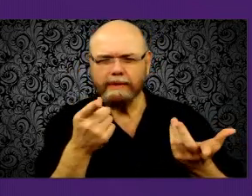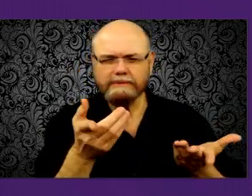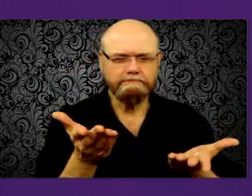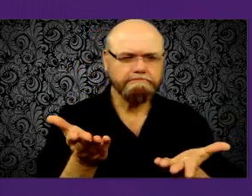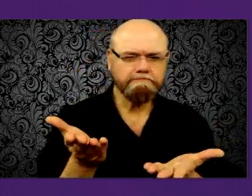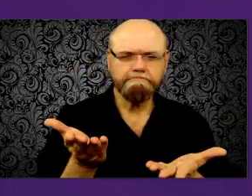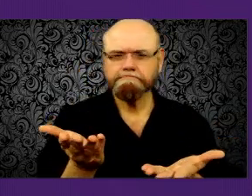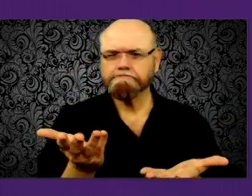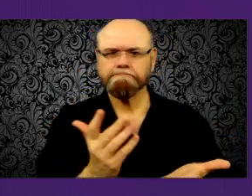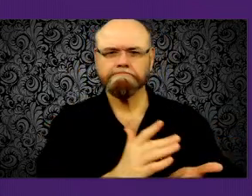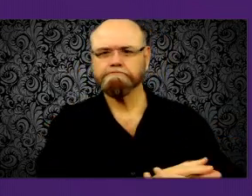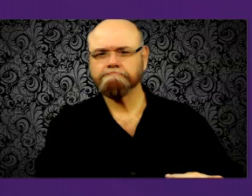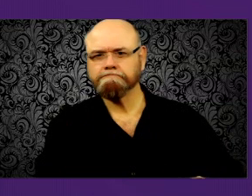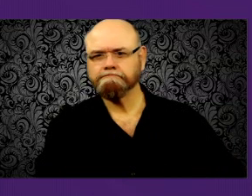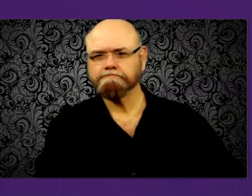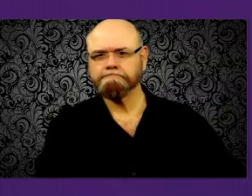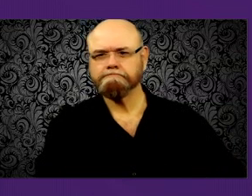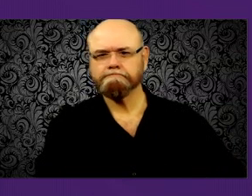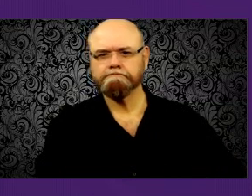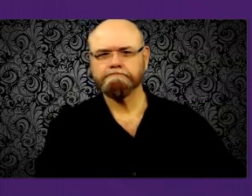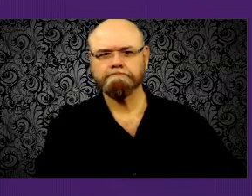What are some thoughts that we have about Romare Bearden's